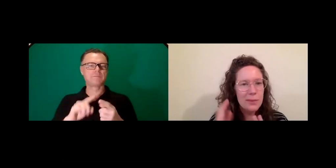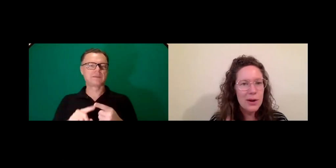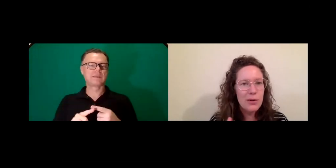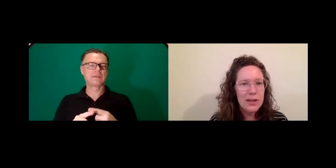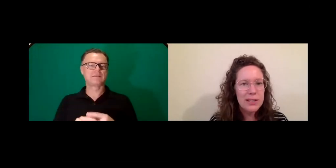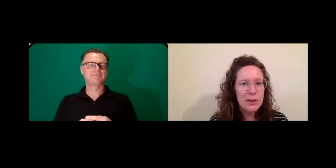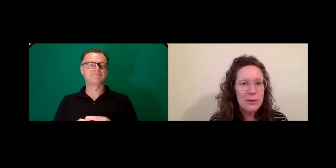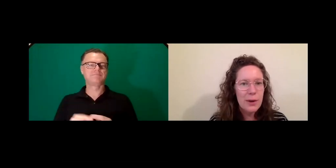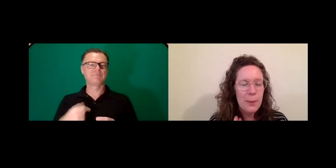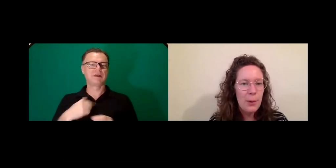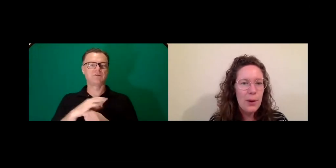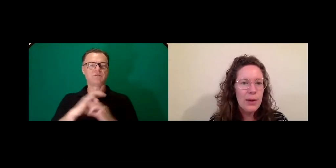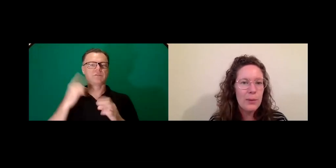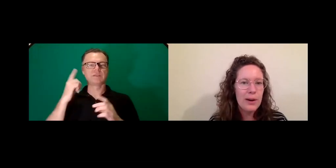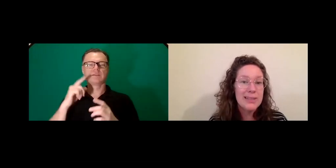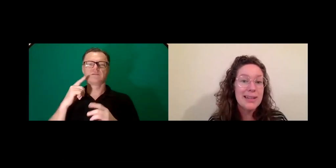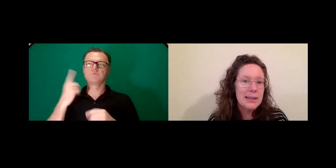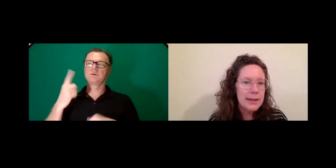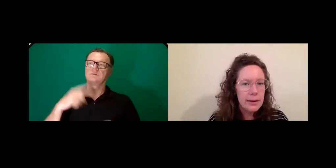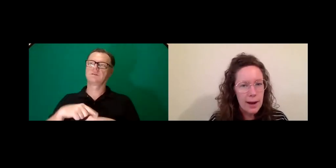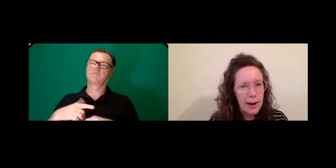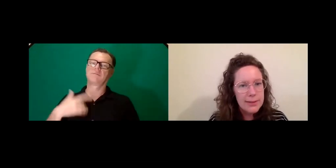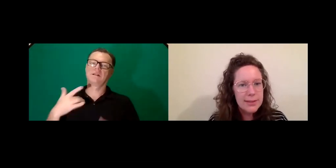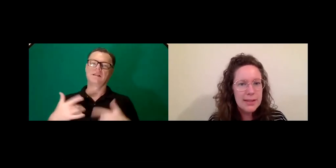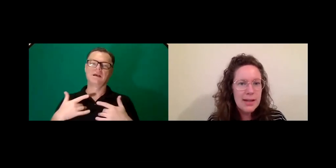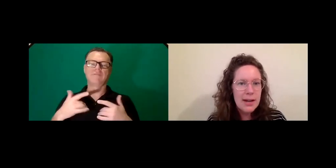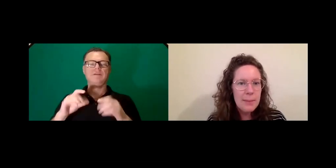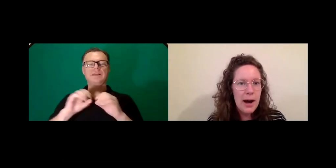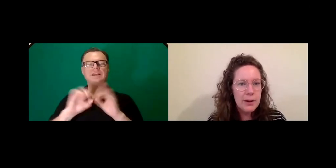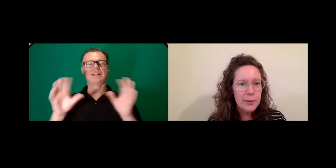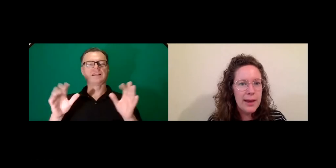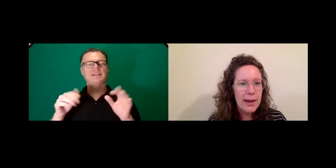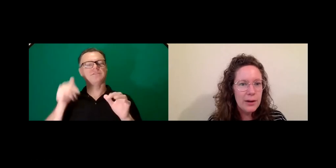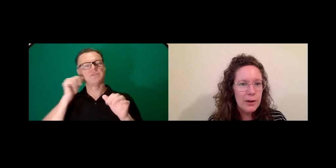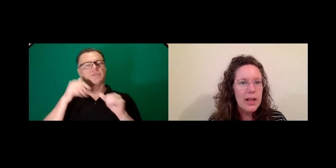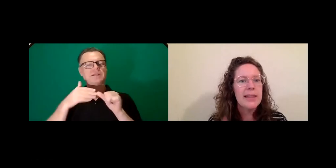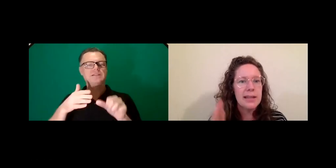I'm going to reach a point where it's a clear-cut pathway at all, I think